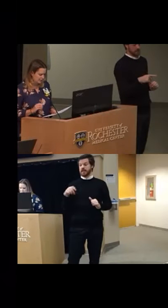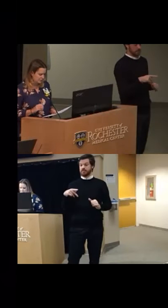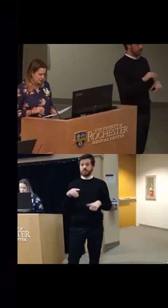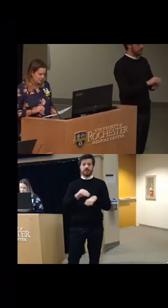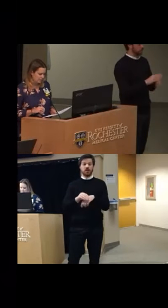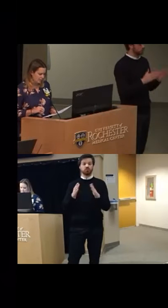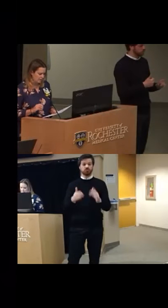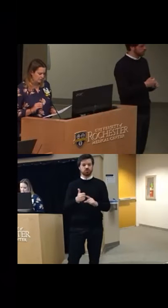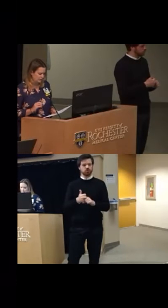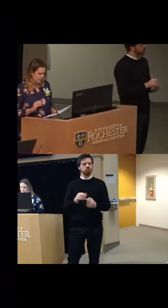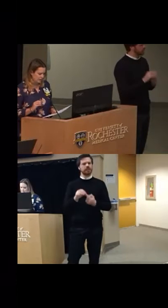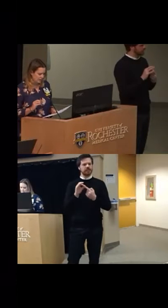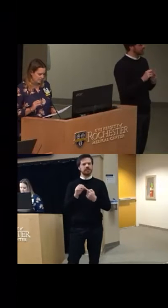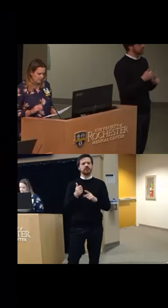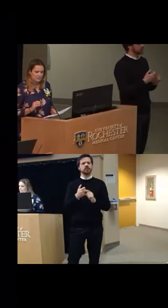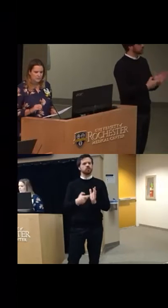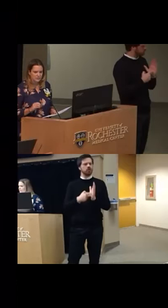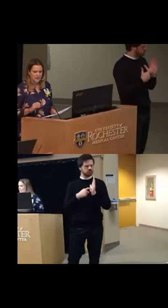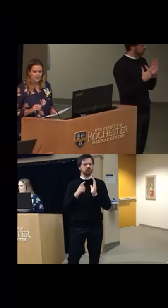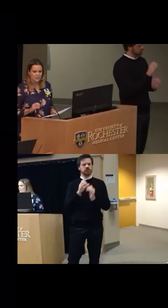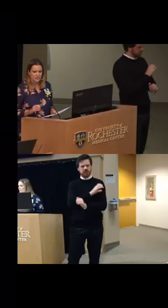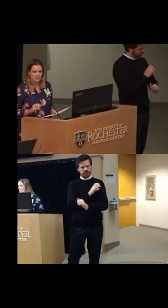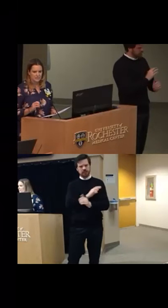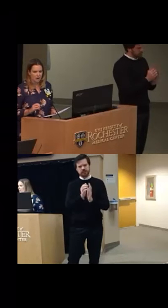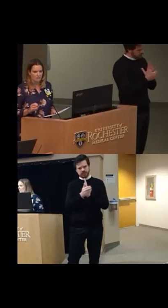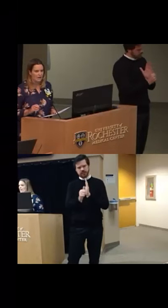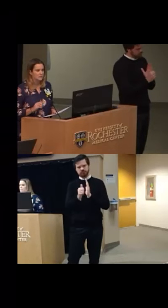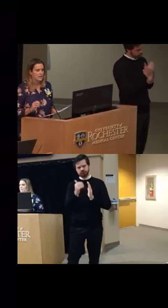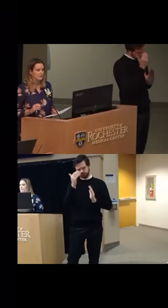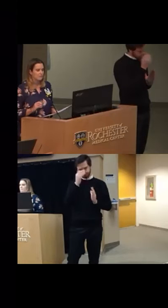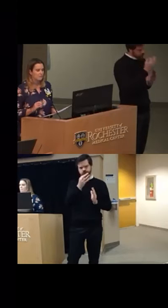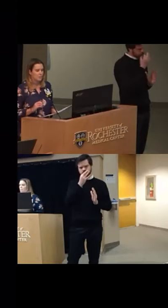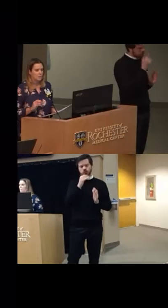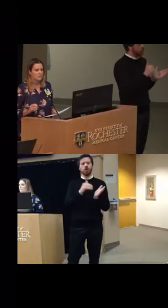is unique and requires um clinical skills and expertise that are often outside of what we are